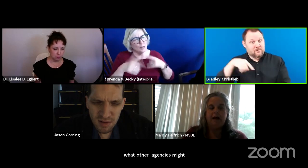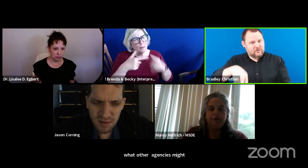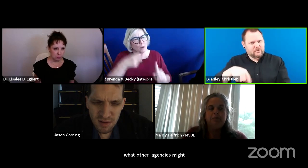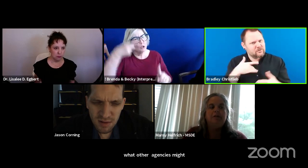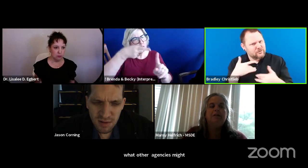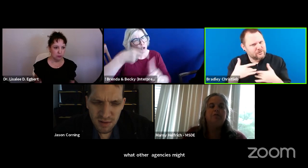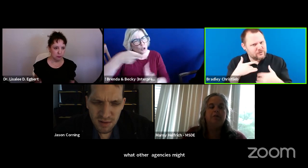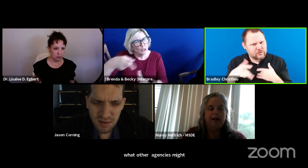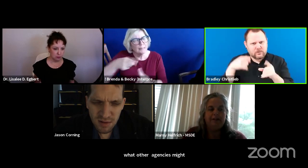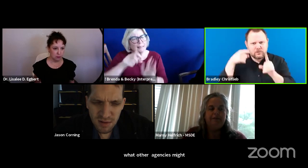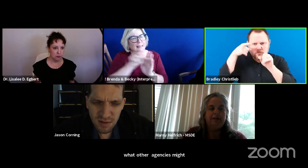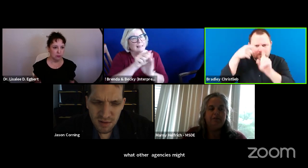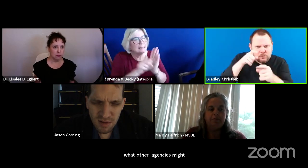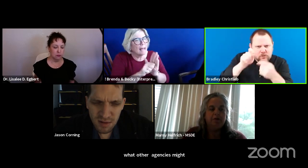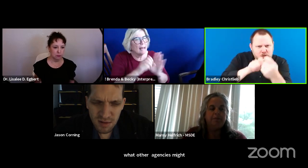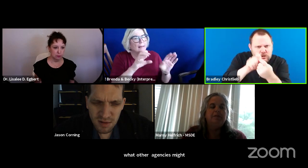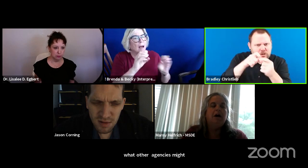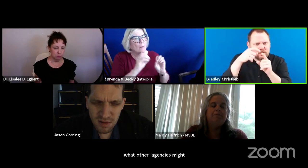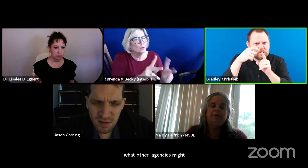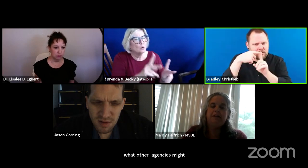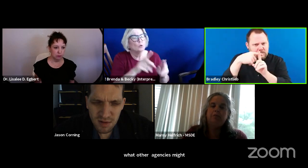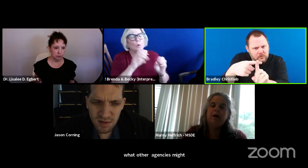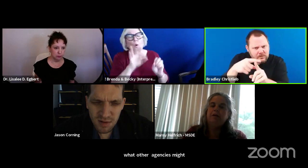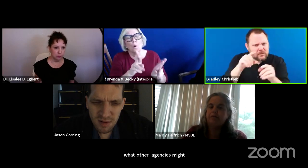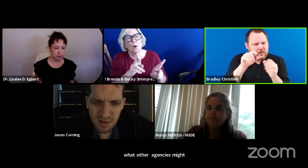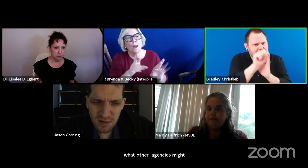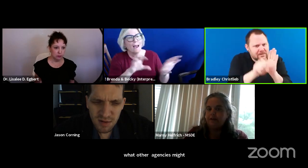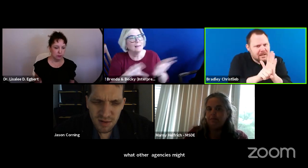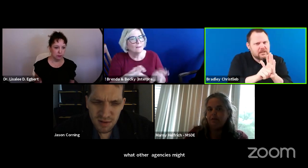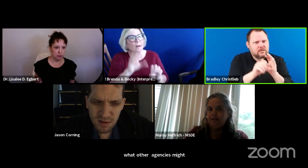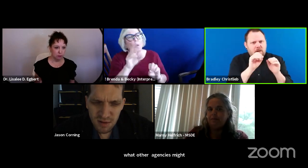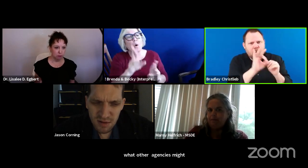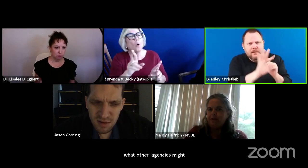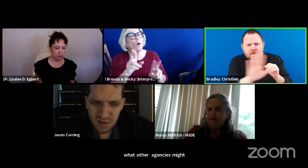opportunities or activities or programs not being well understood in the community, maybe